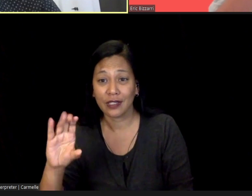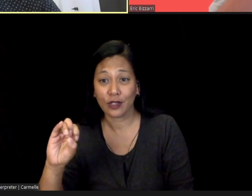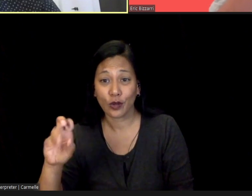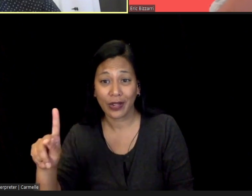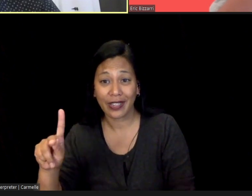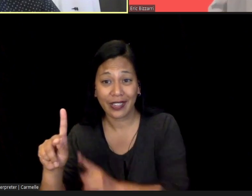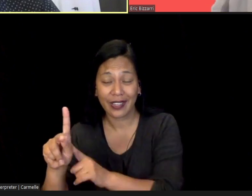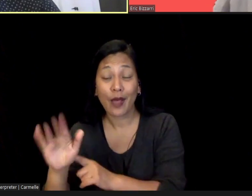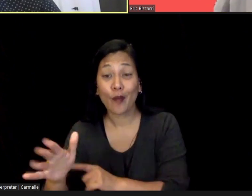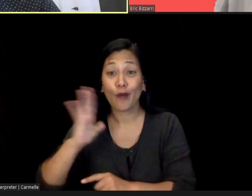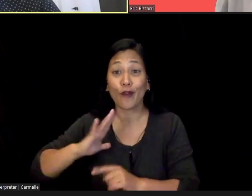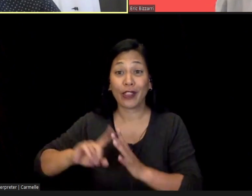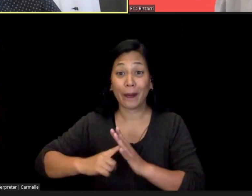When that project started, it was fairly modest.